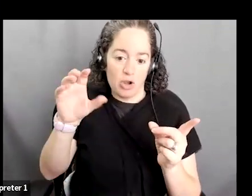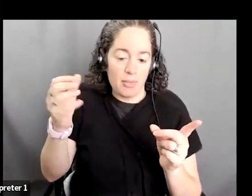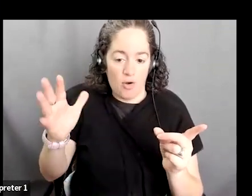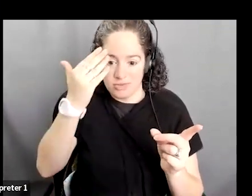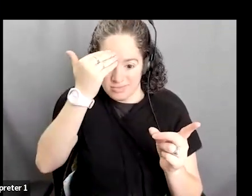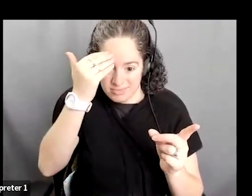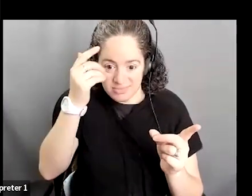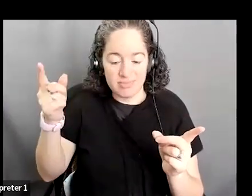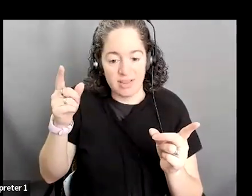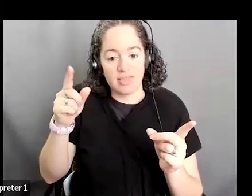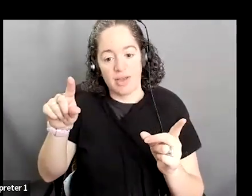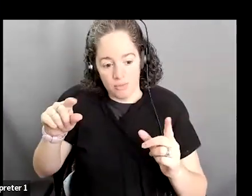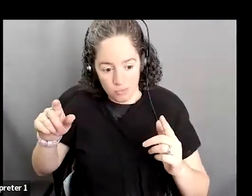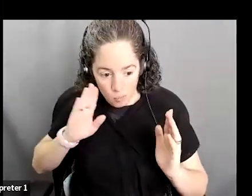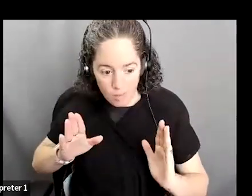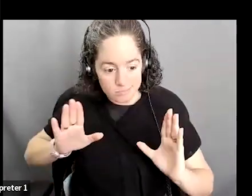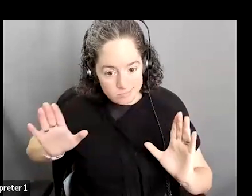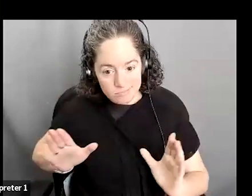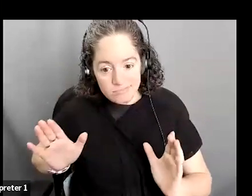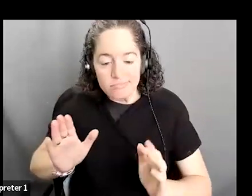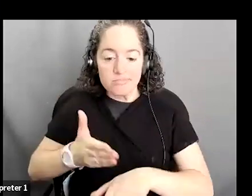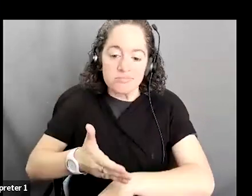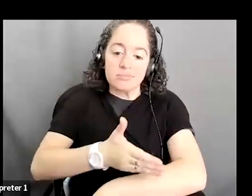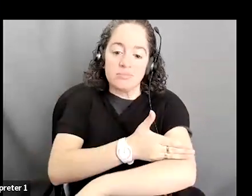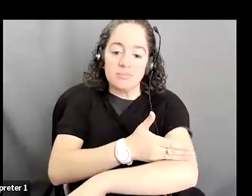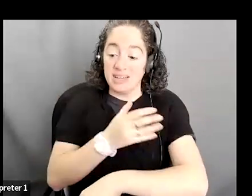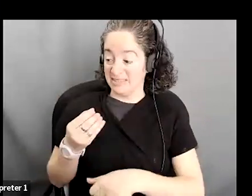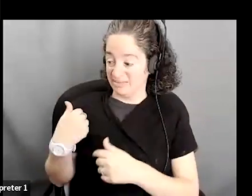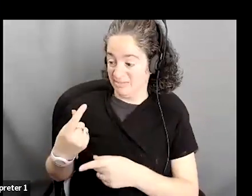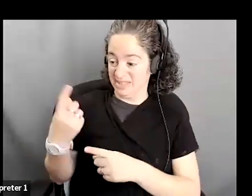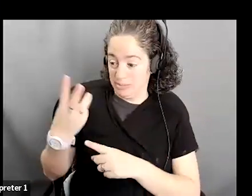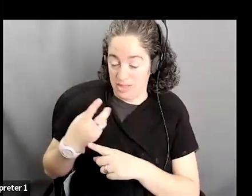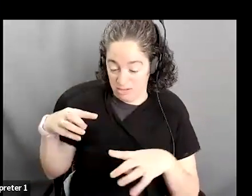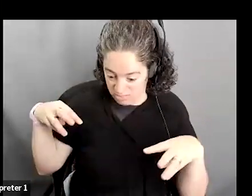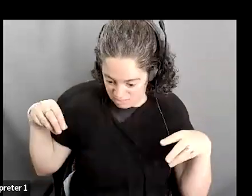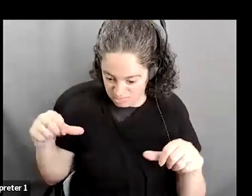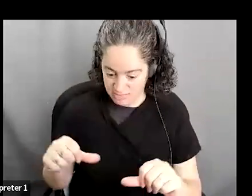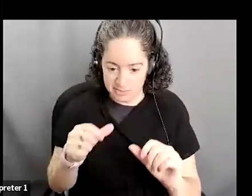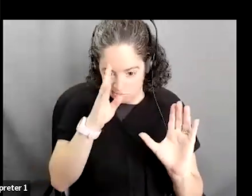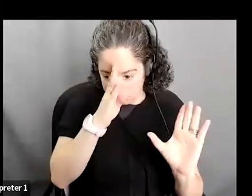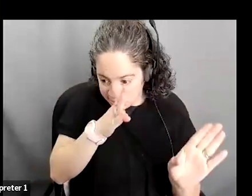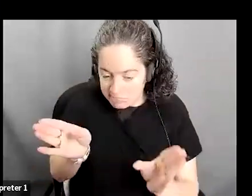it's been a huge focus that they've put in over the last six months. I think a lot of these companies are working